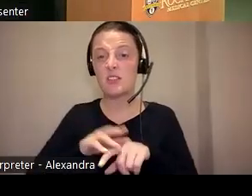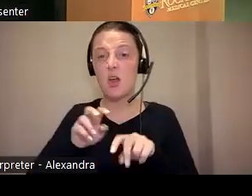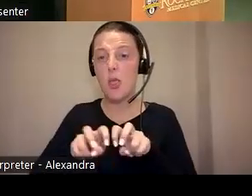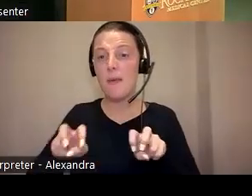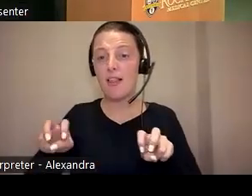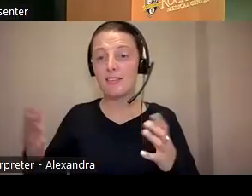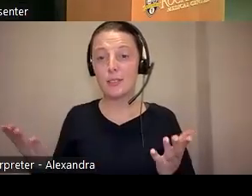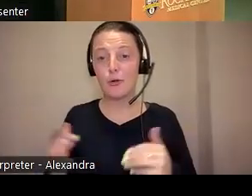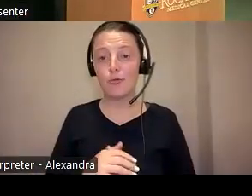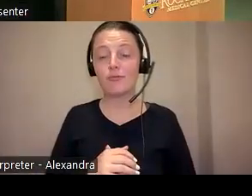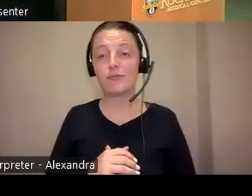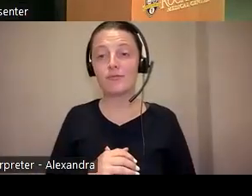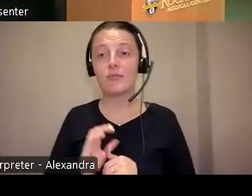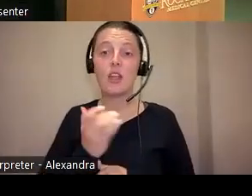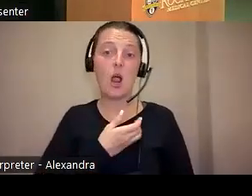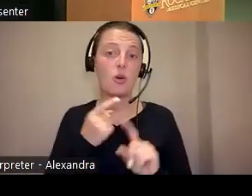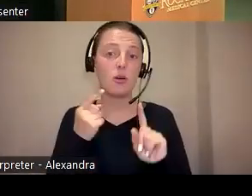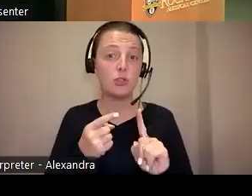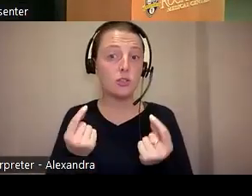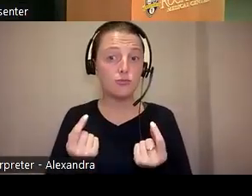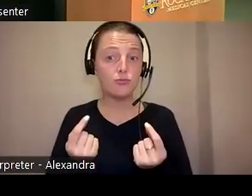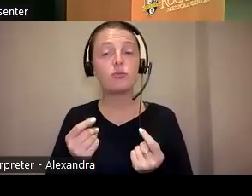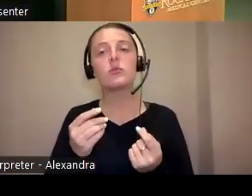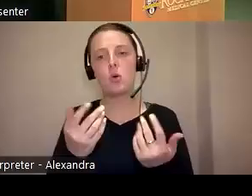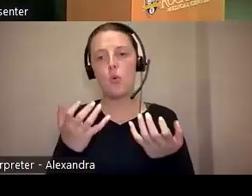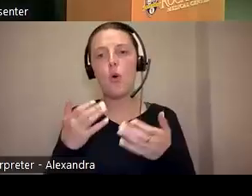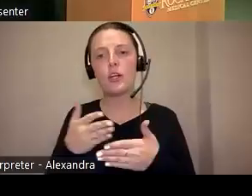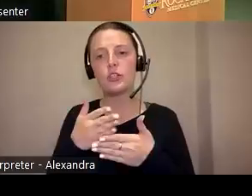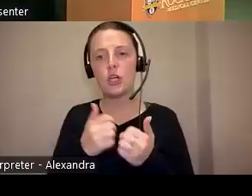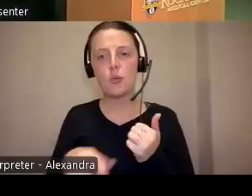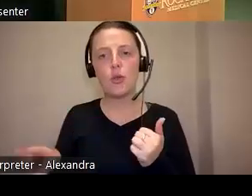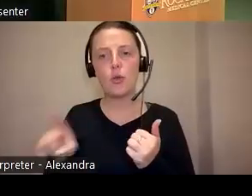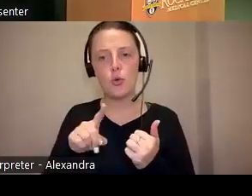really share with you uh the roles and see the roles across all our clinical services,